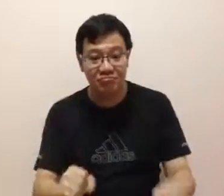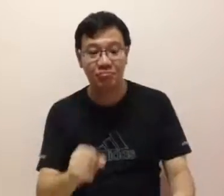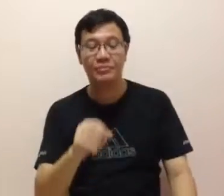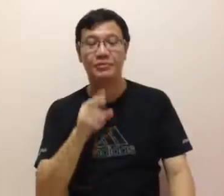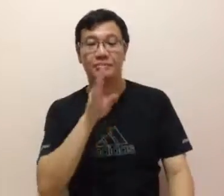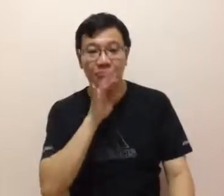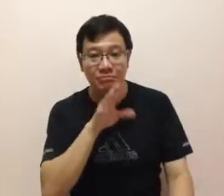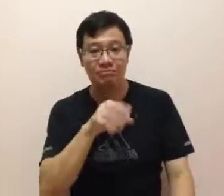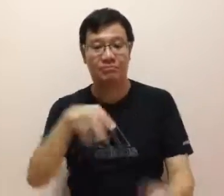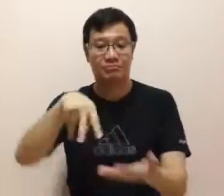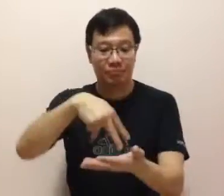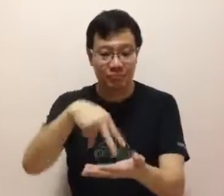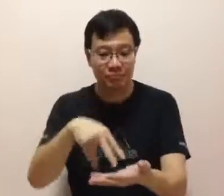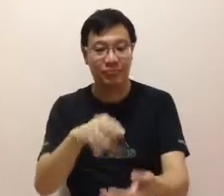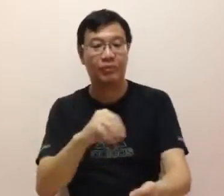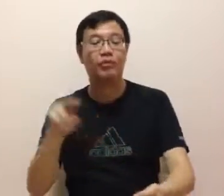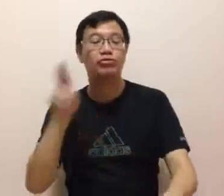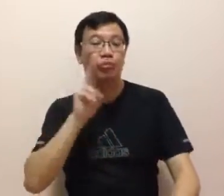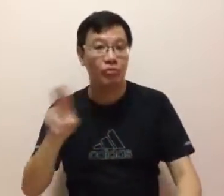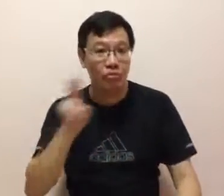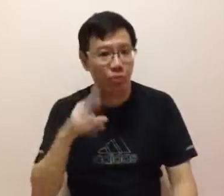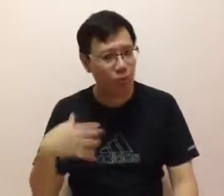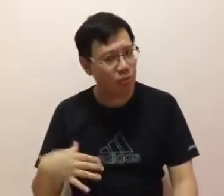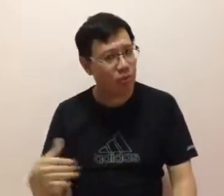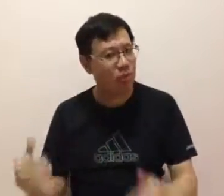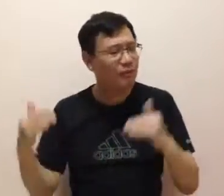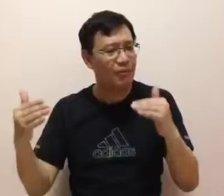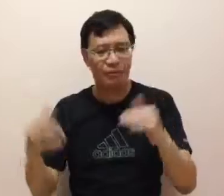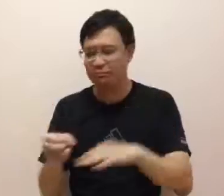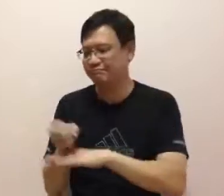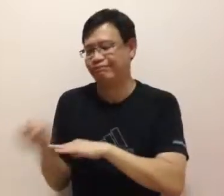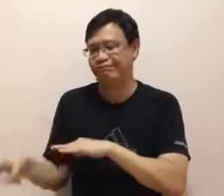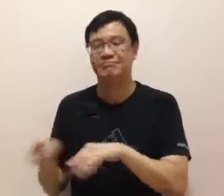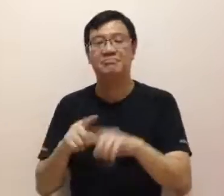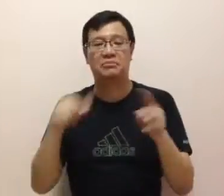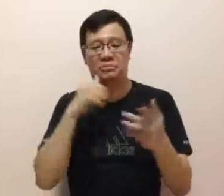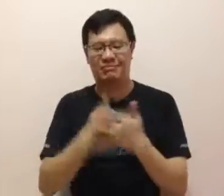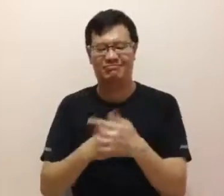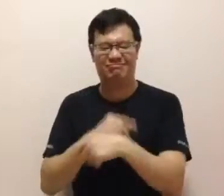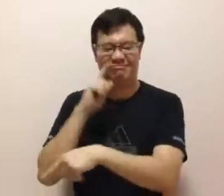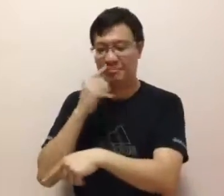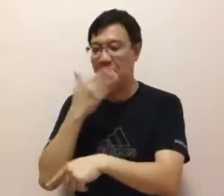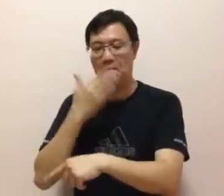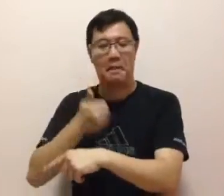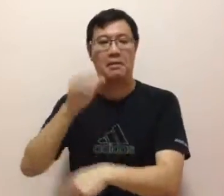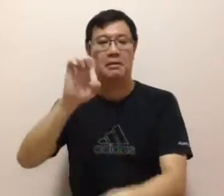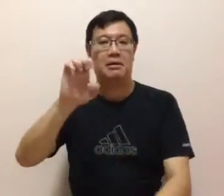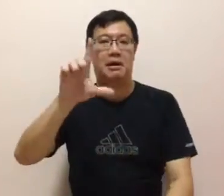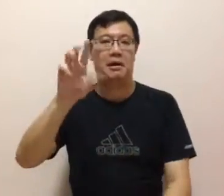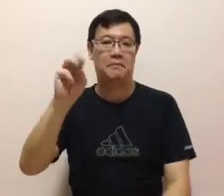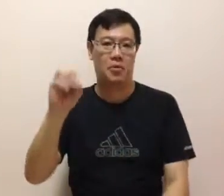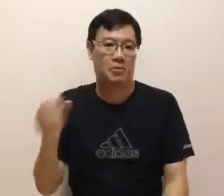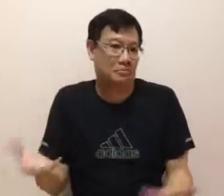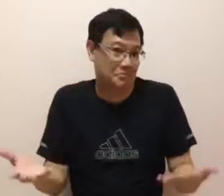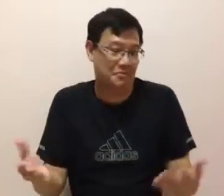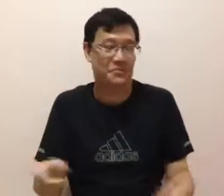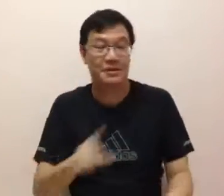Elmo can speak, dance and even sing! Wow, it is really advanced! Better than the toy robot! That is why my daughter said that the toy robot is boring, the Elmo toy is better!